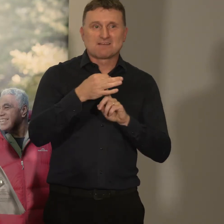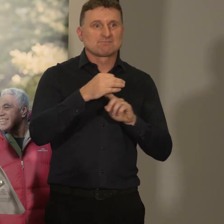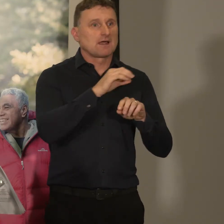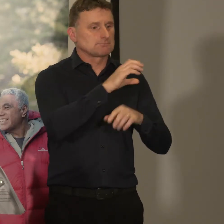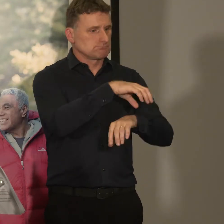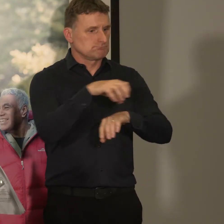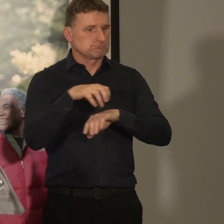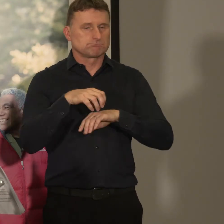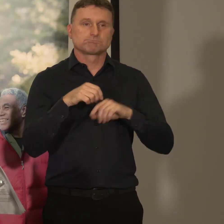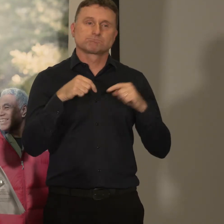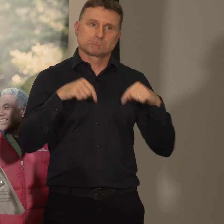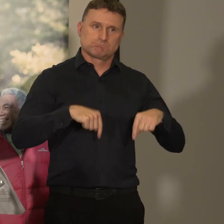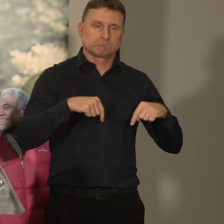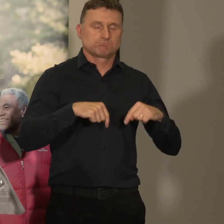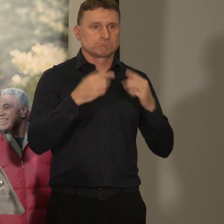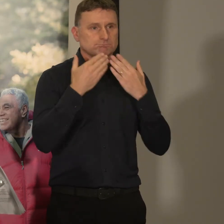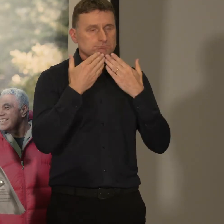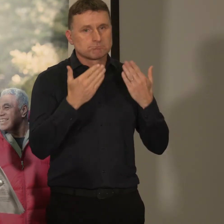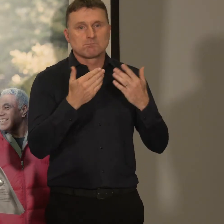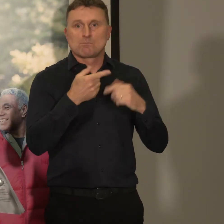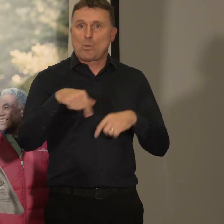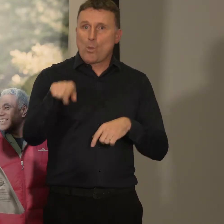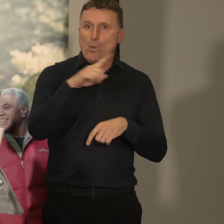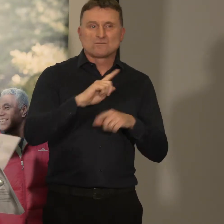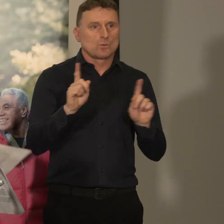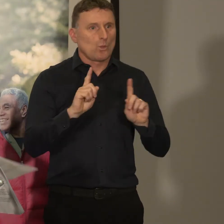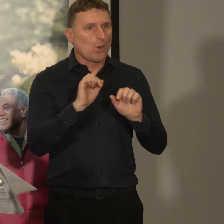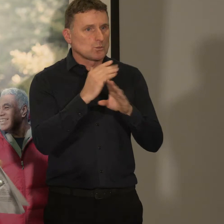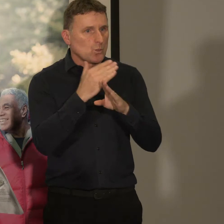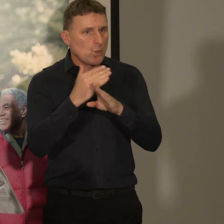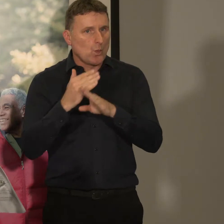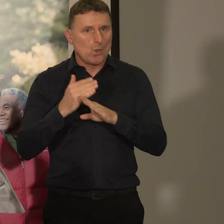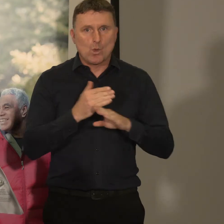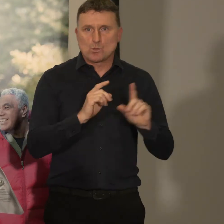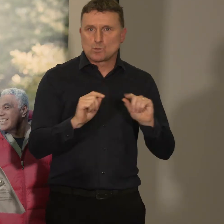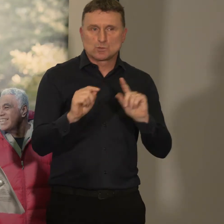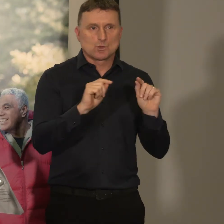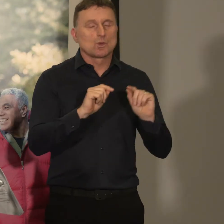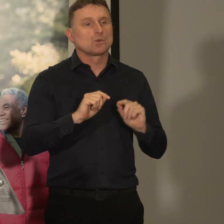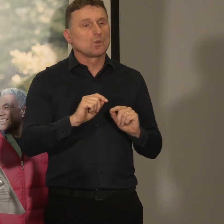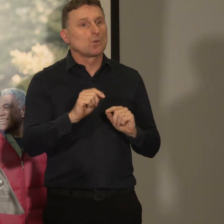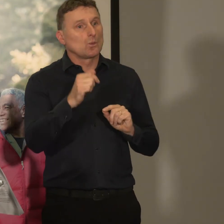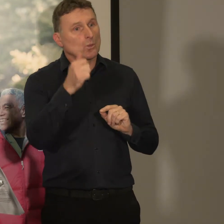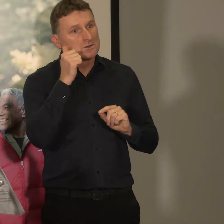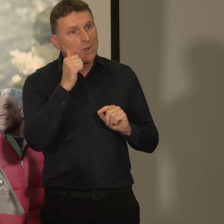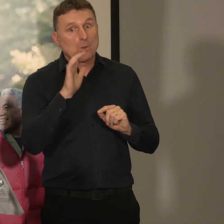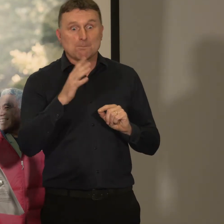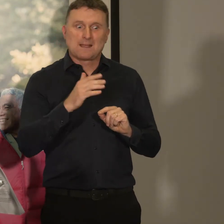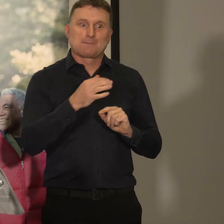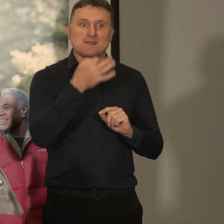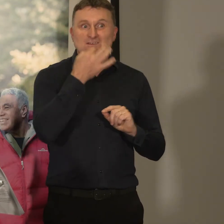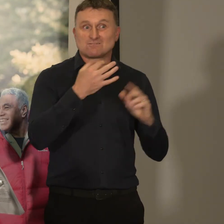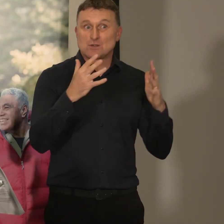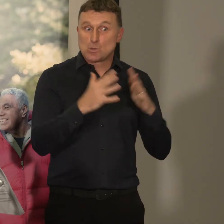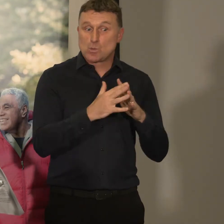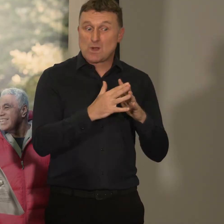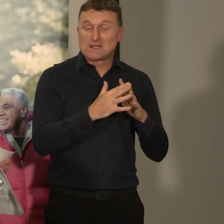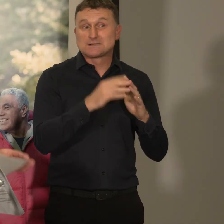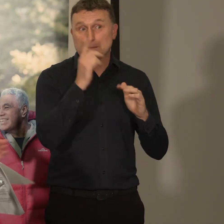been clinics, general practitioners and pharmacies and Maori and Pacific providers. A huge thank you for a cell -- from a sole for